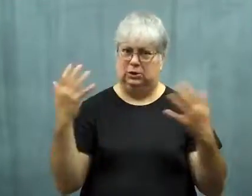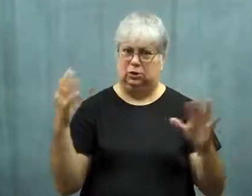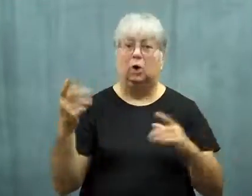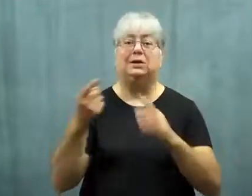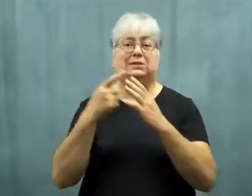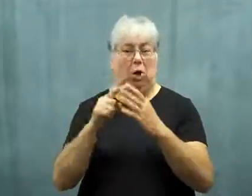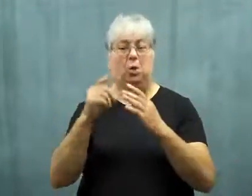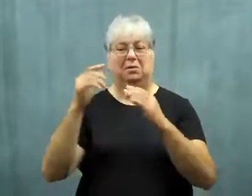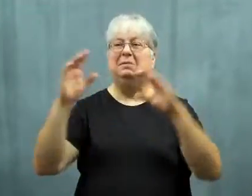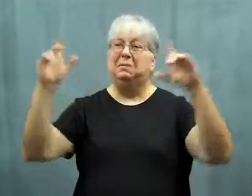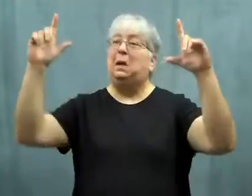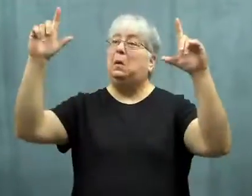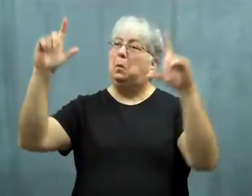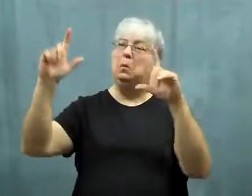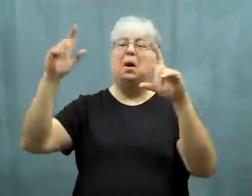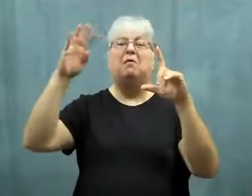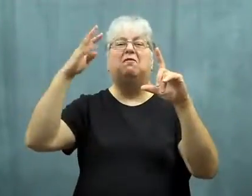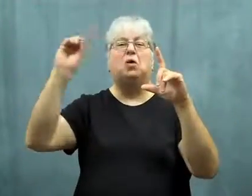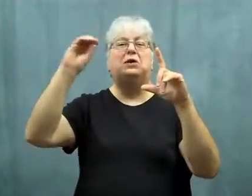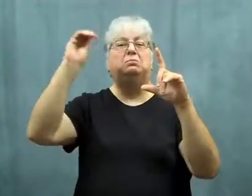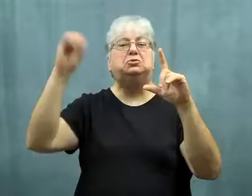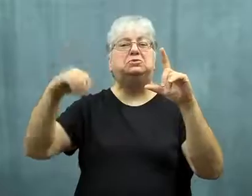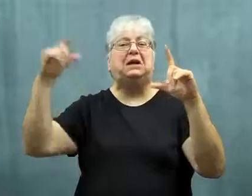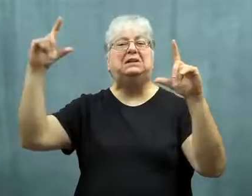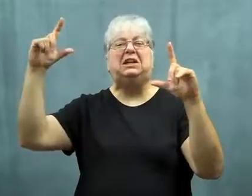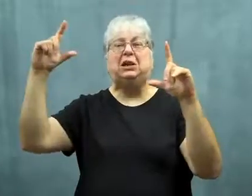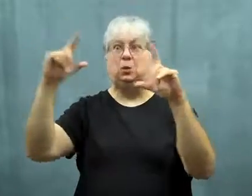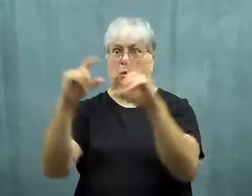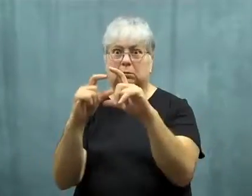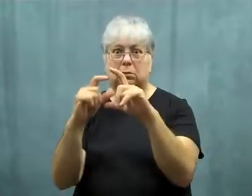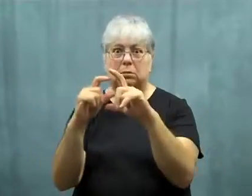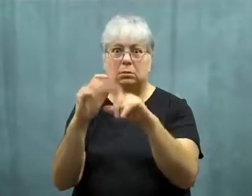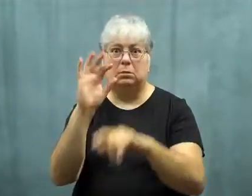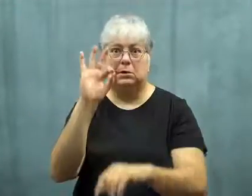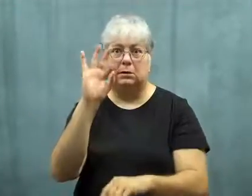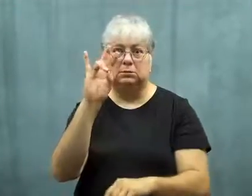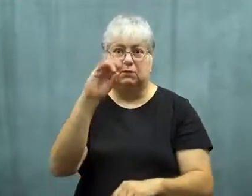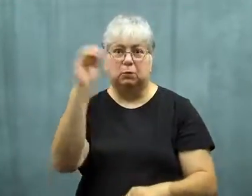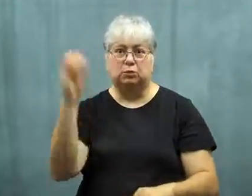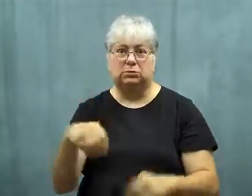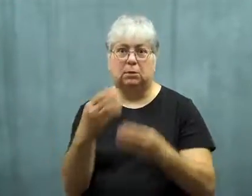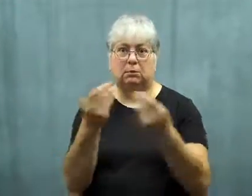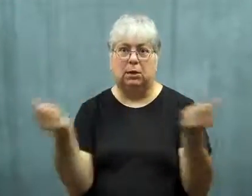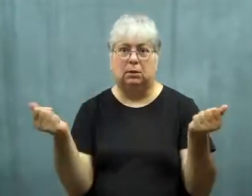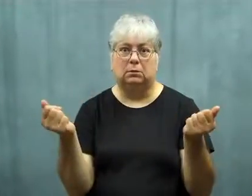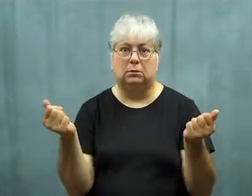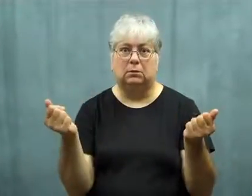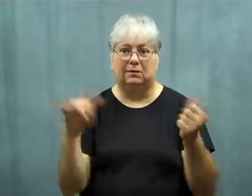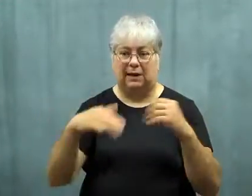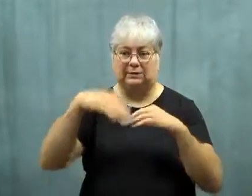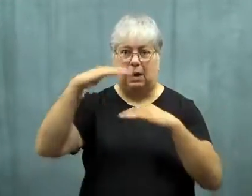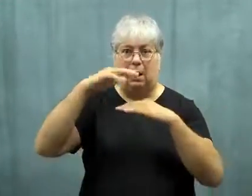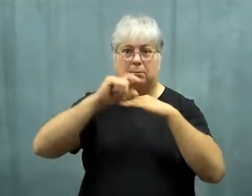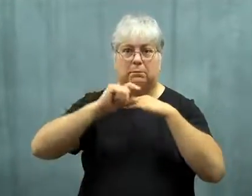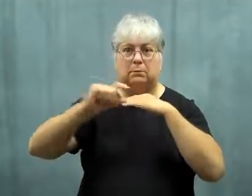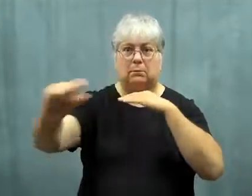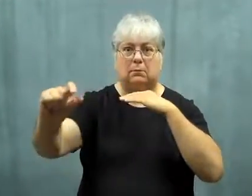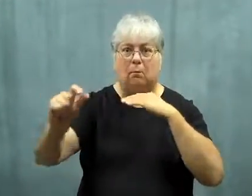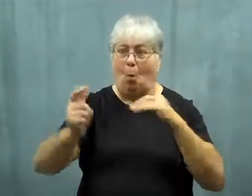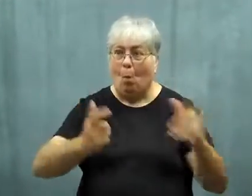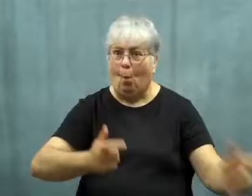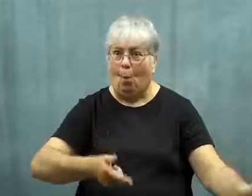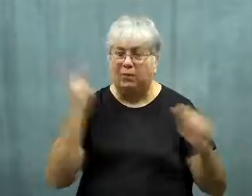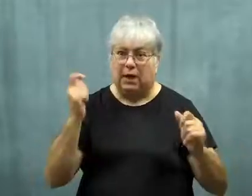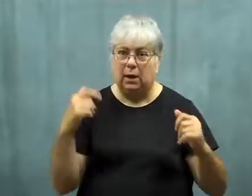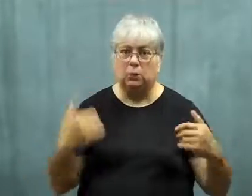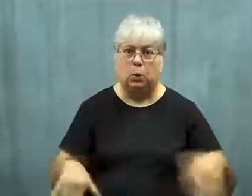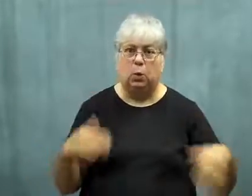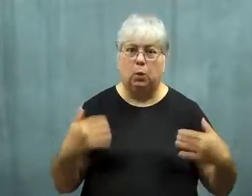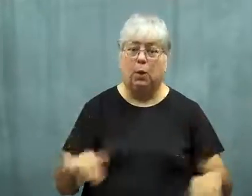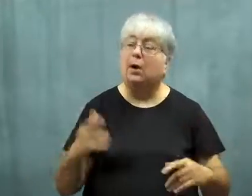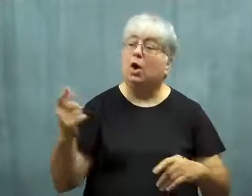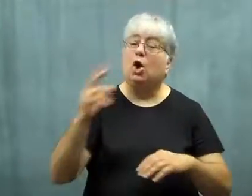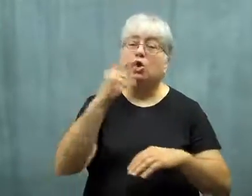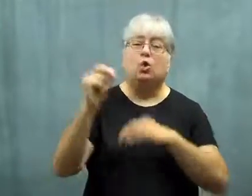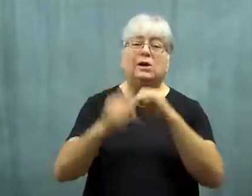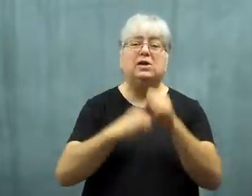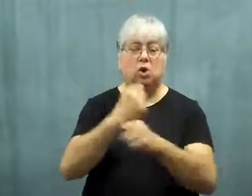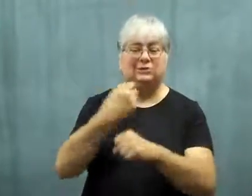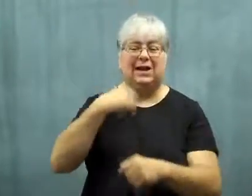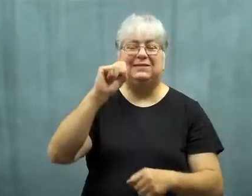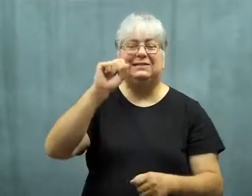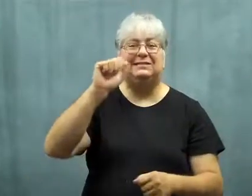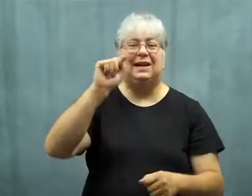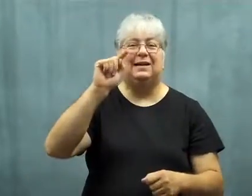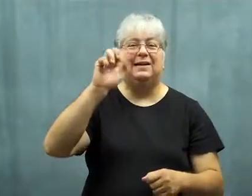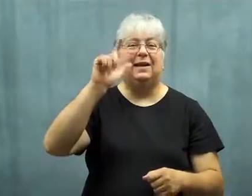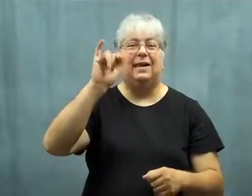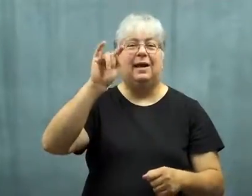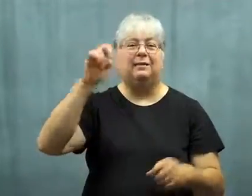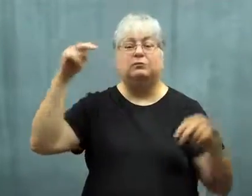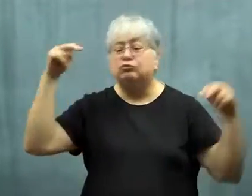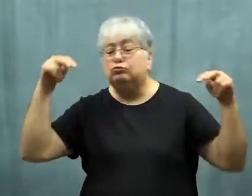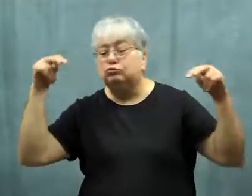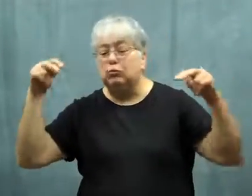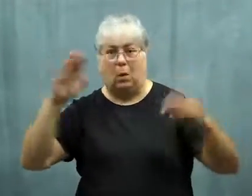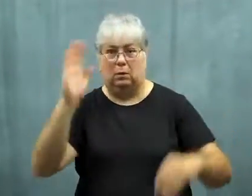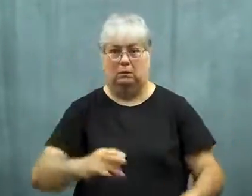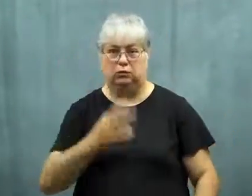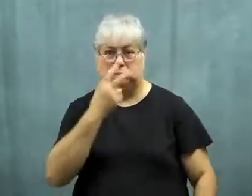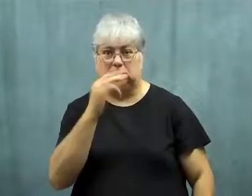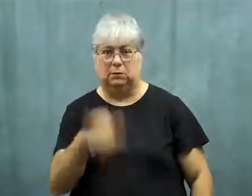The top layer went from 40% melted to 97% melted.